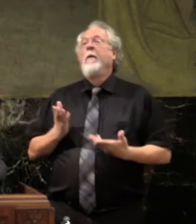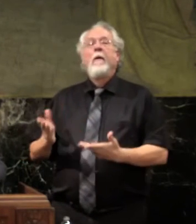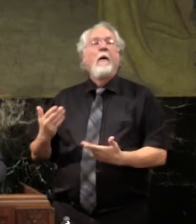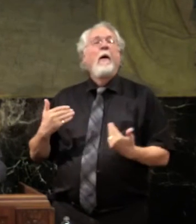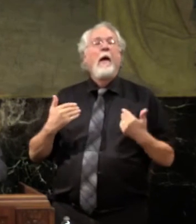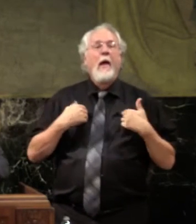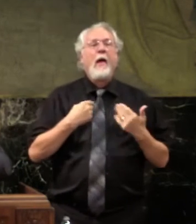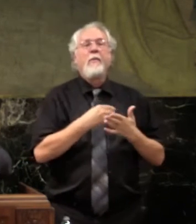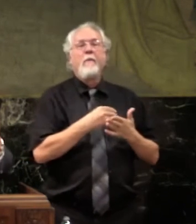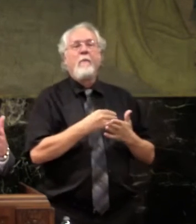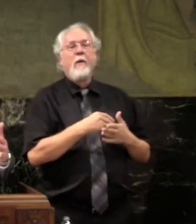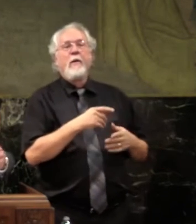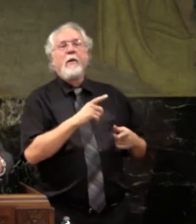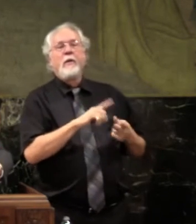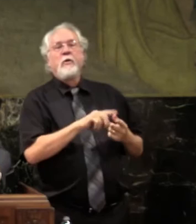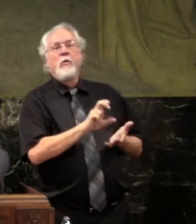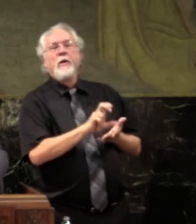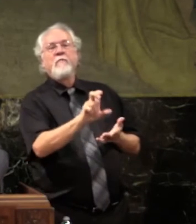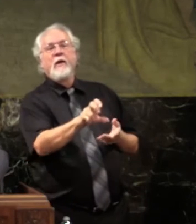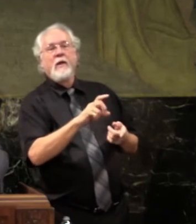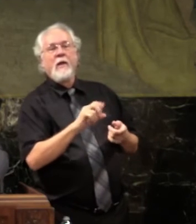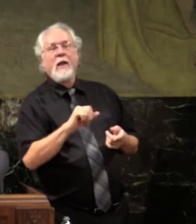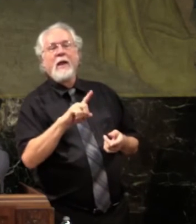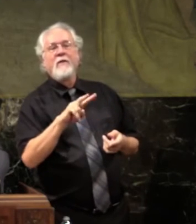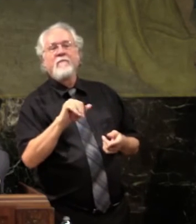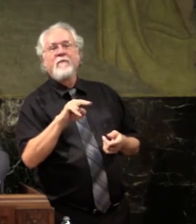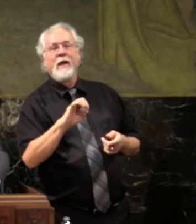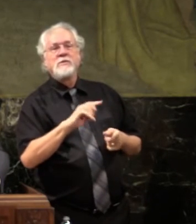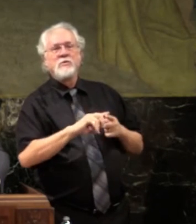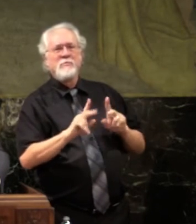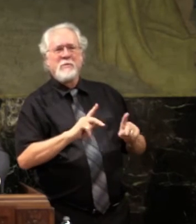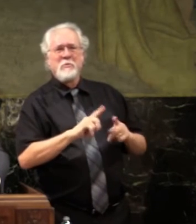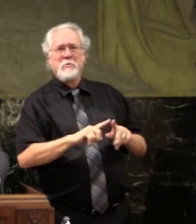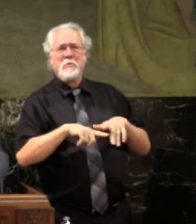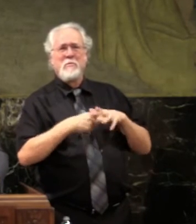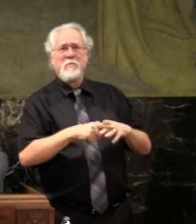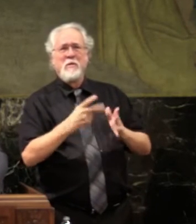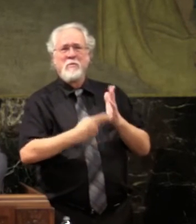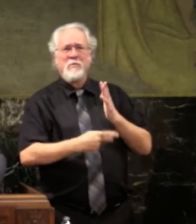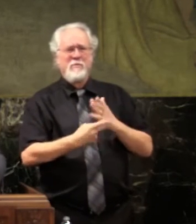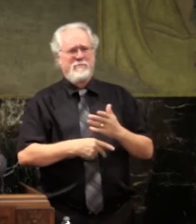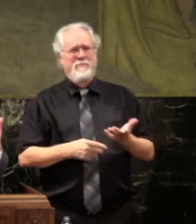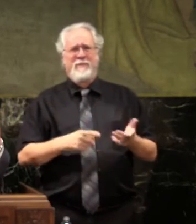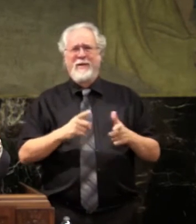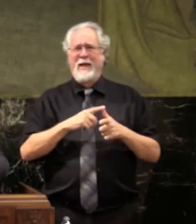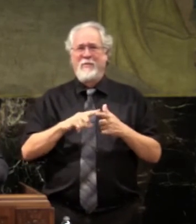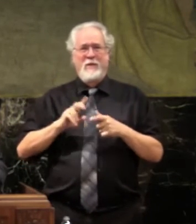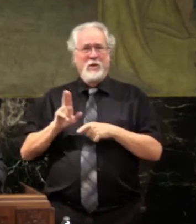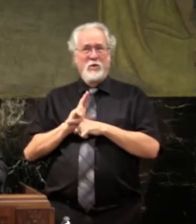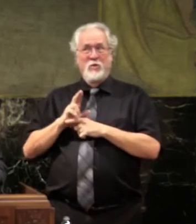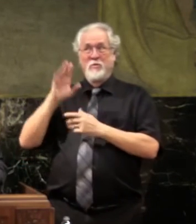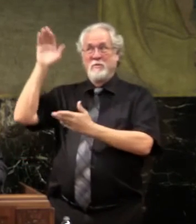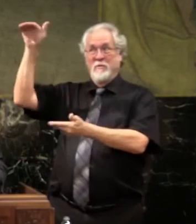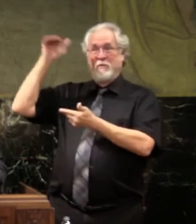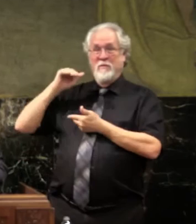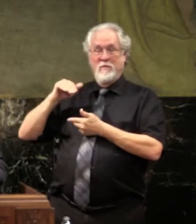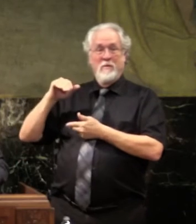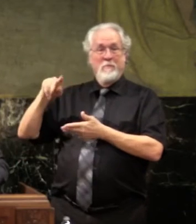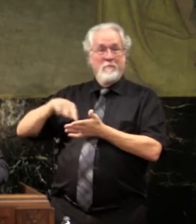state of Louisiana to advance in order to implement these programs and then use the Appropriations as reimbursement is